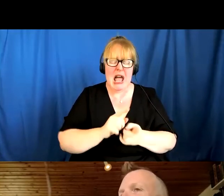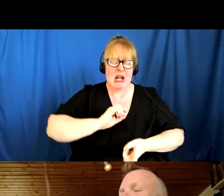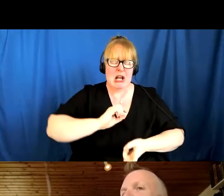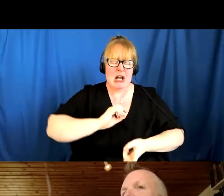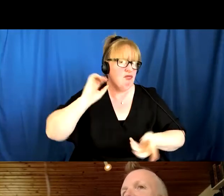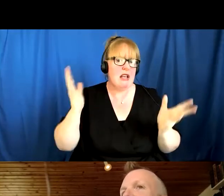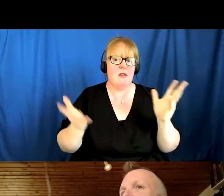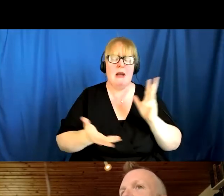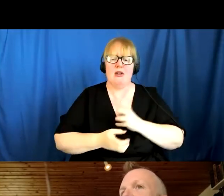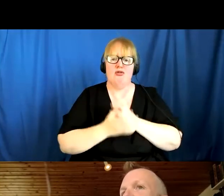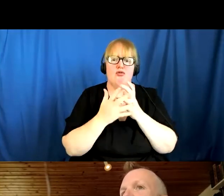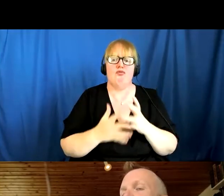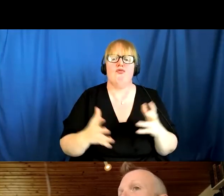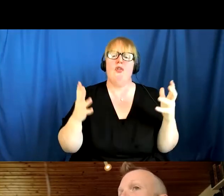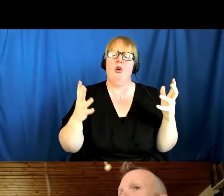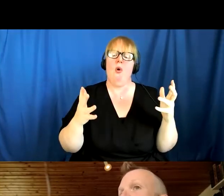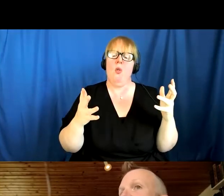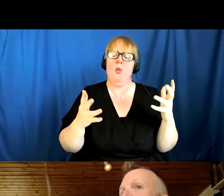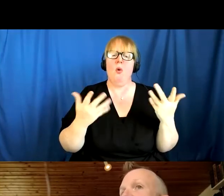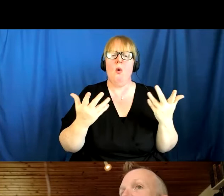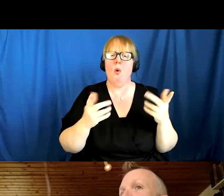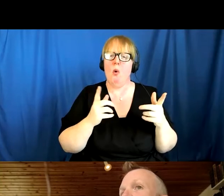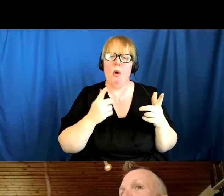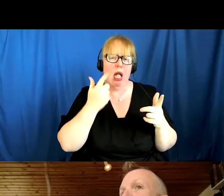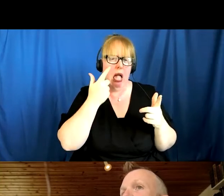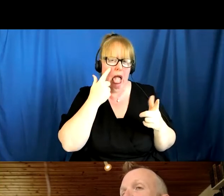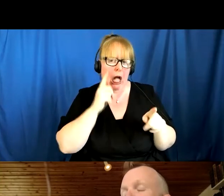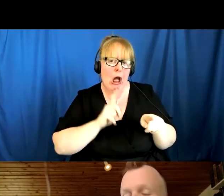to be grand, or just, you know, trying new things and trying to put